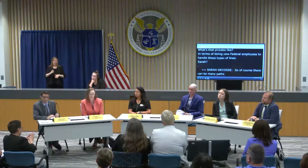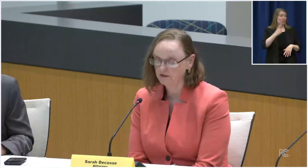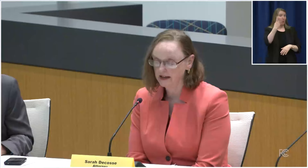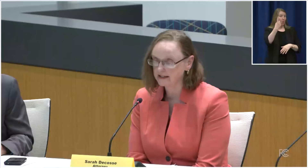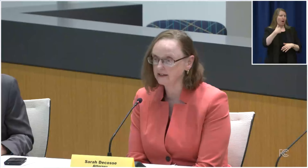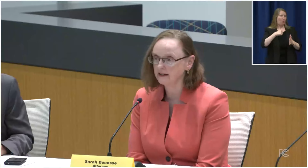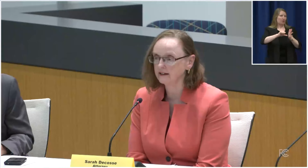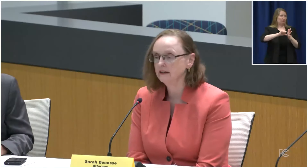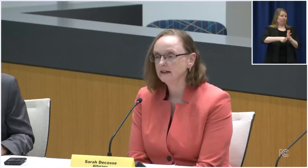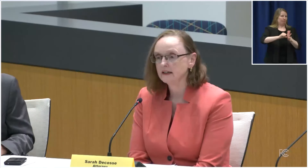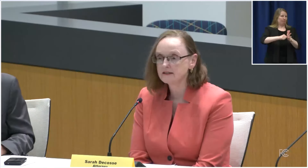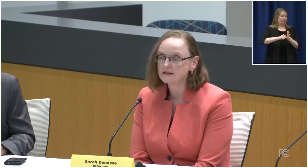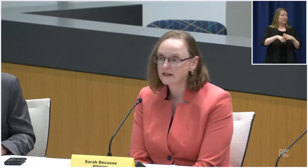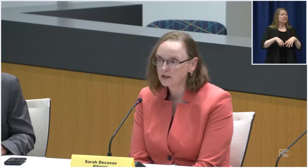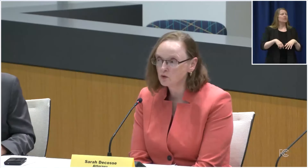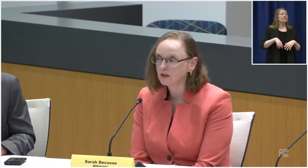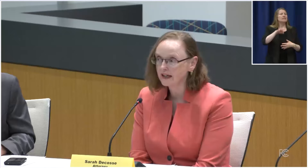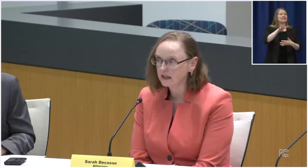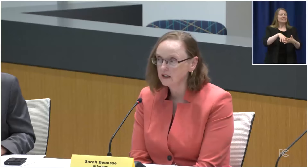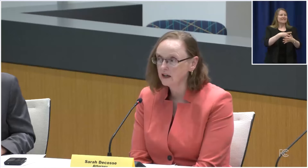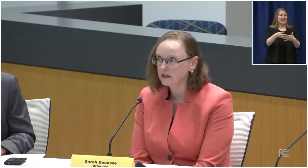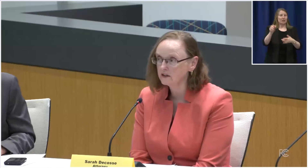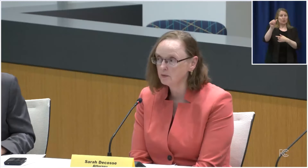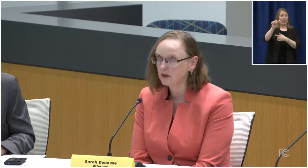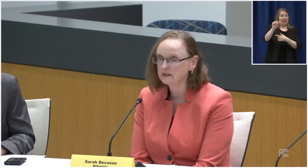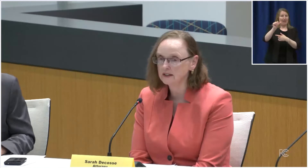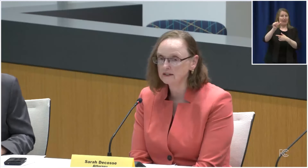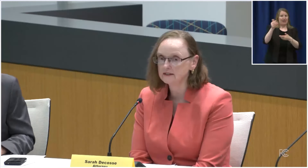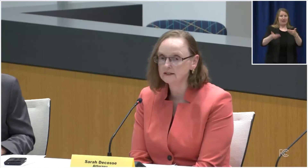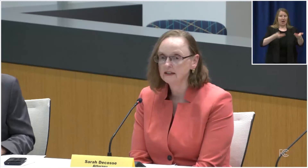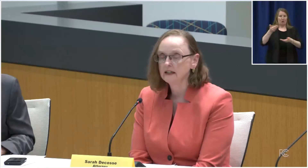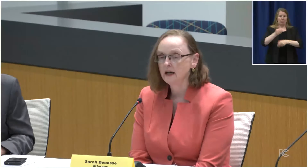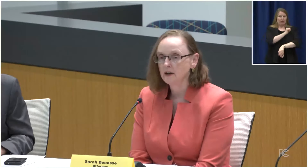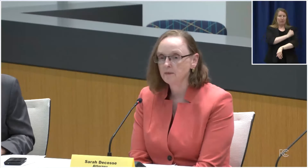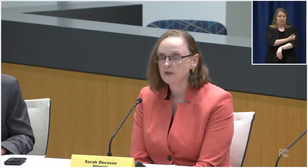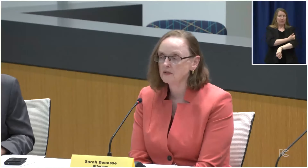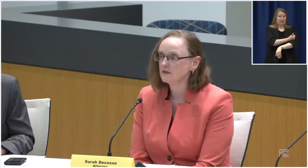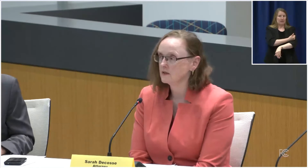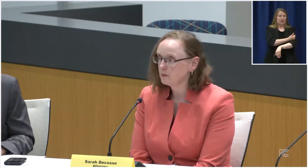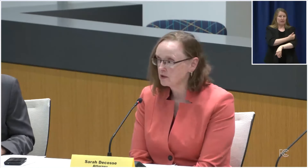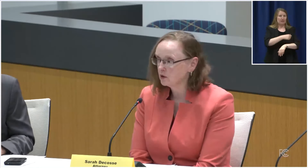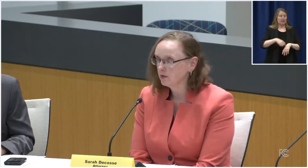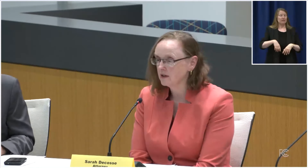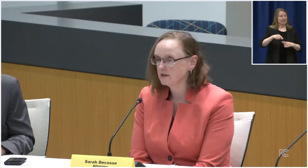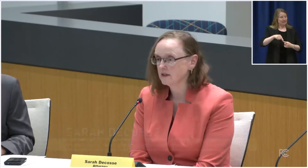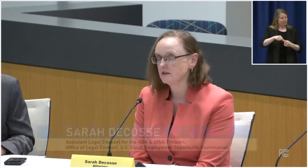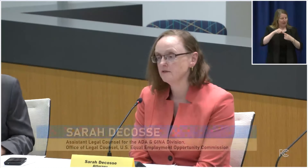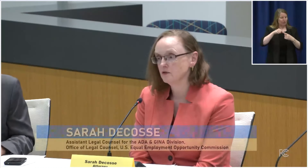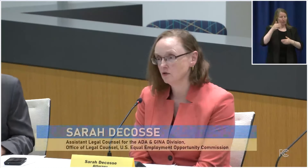COURSE THERE CAN BE MANY PATHS TO HIRING FEDERAL EMPLOYEES BUT ONE THAT WE